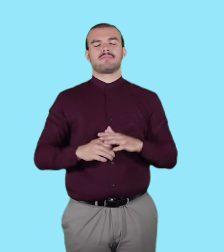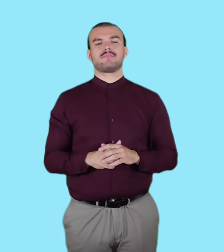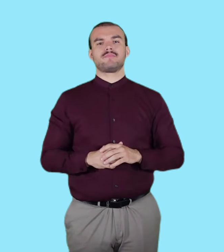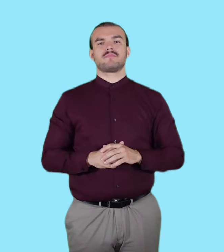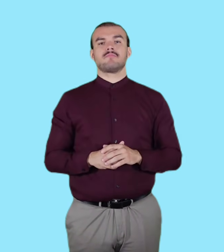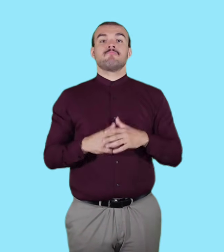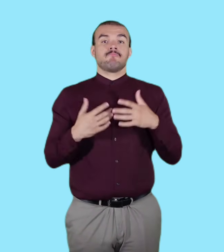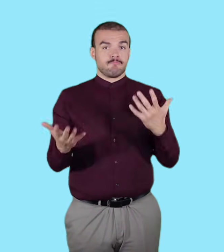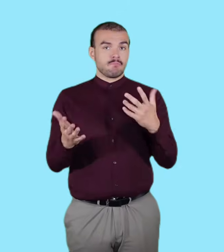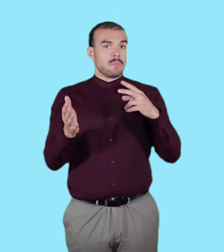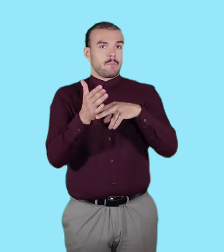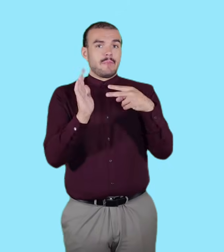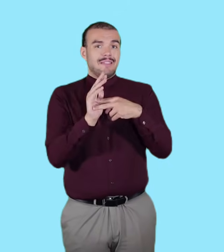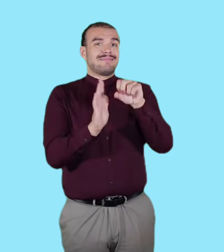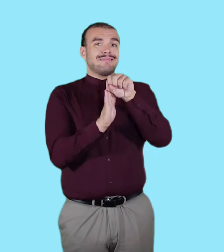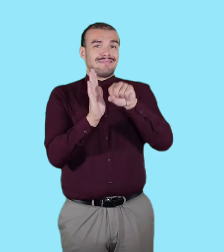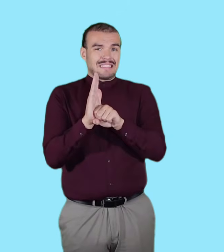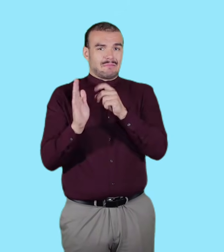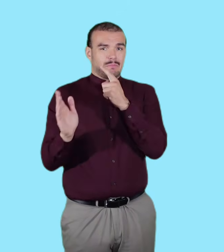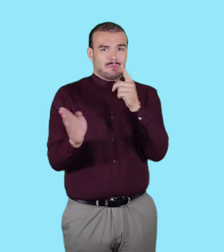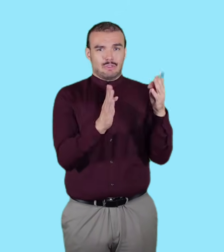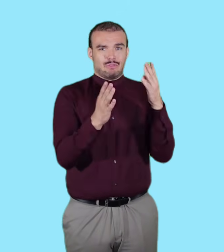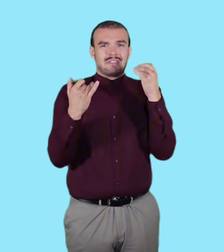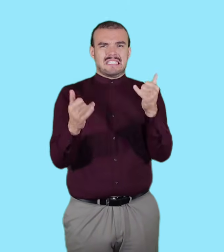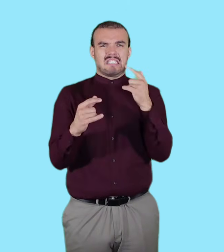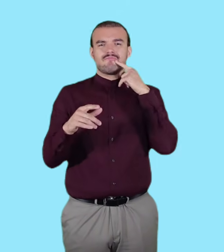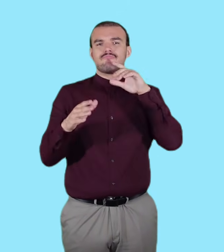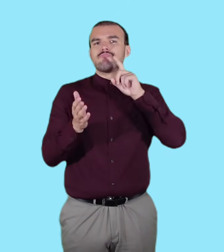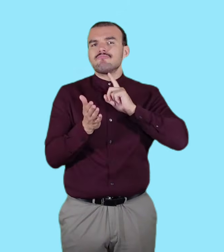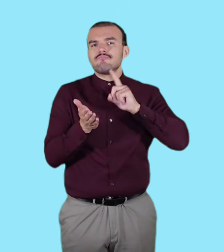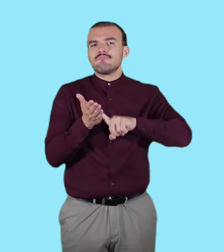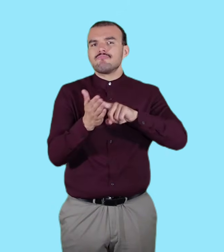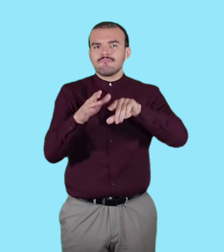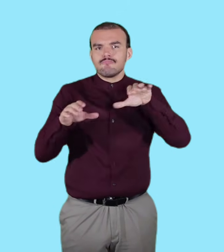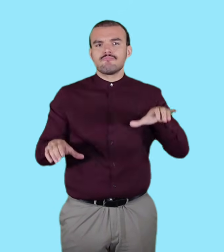which means states are preparing now to conduct outreach soon.